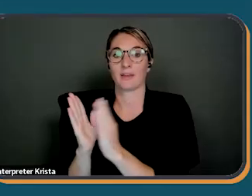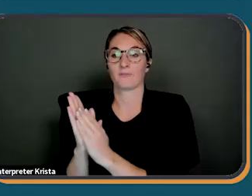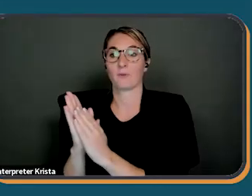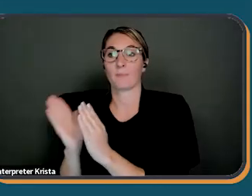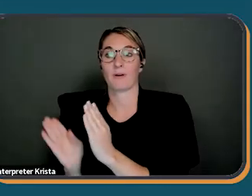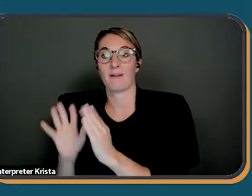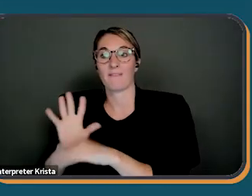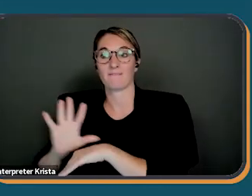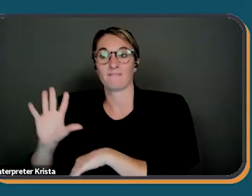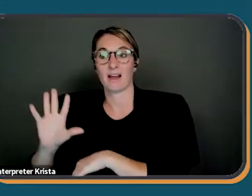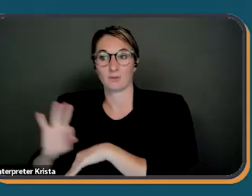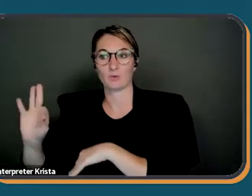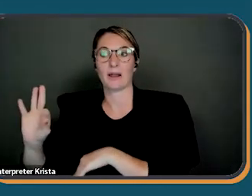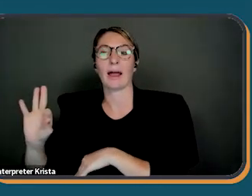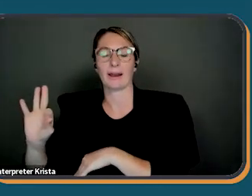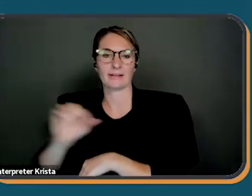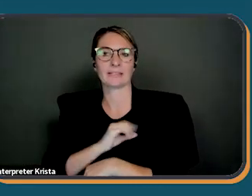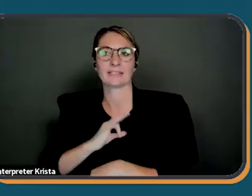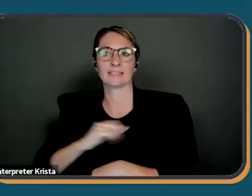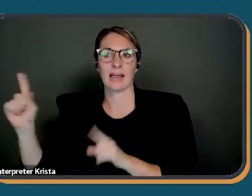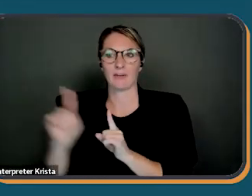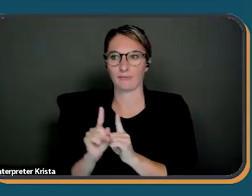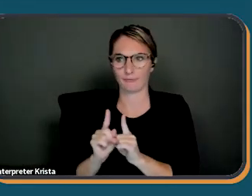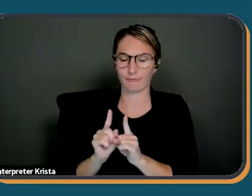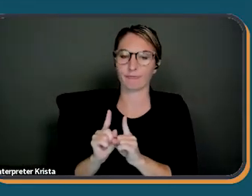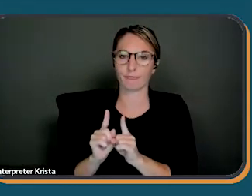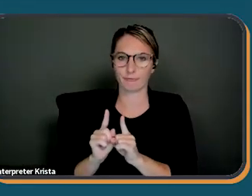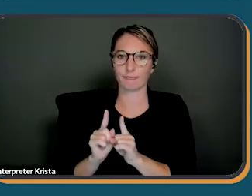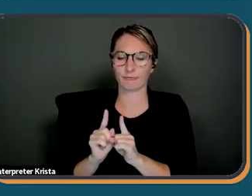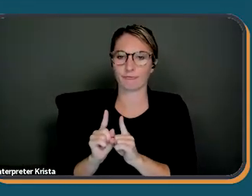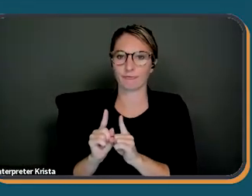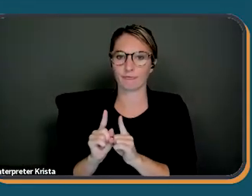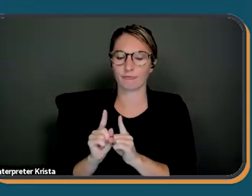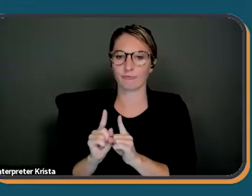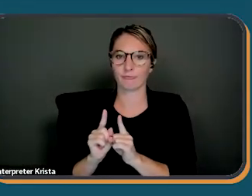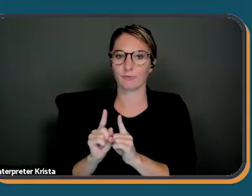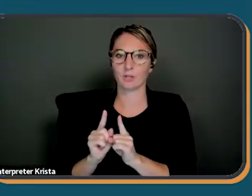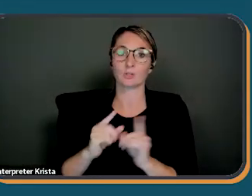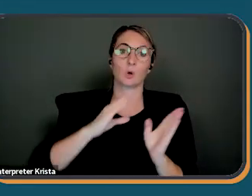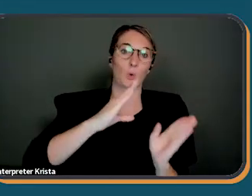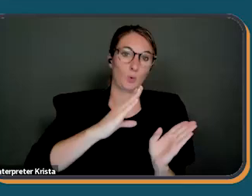hours from 5 to 9 and then I receive